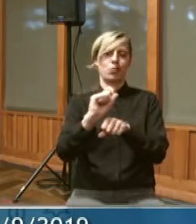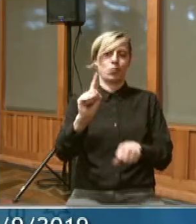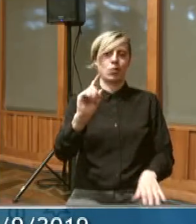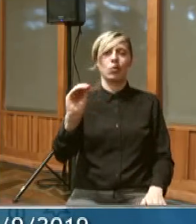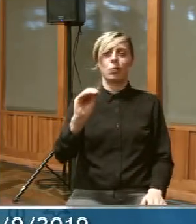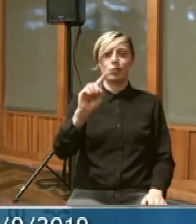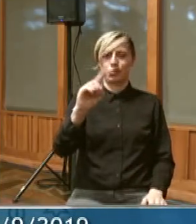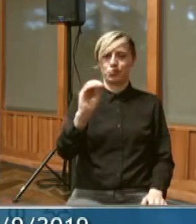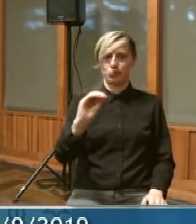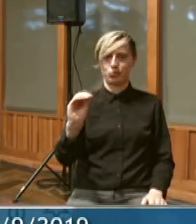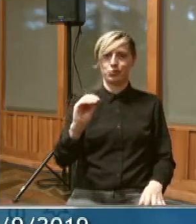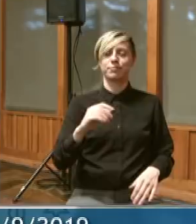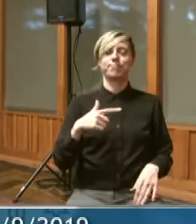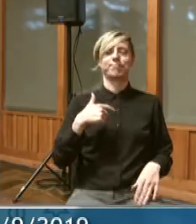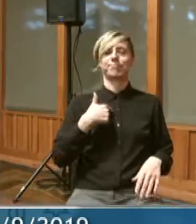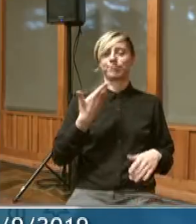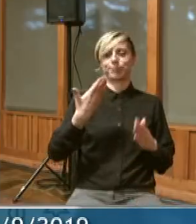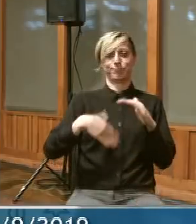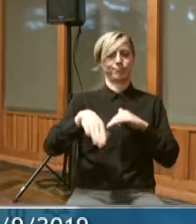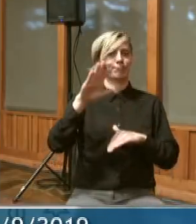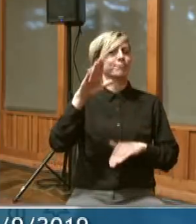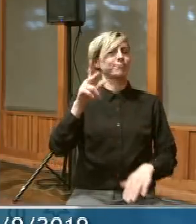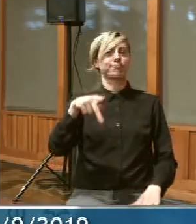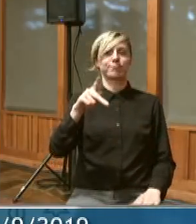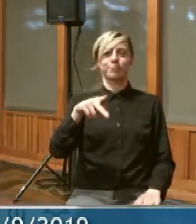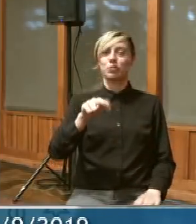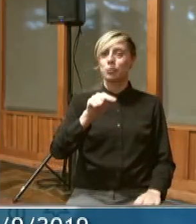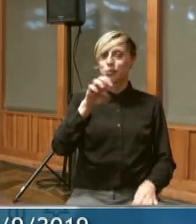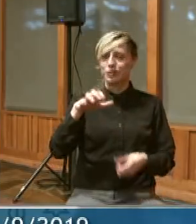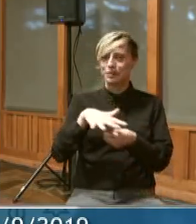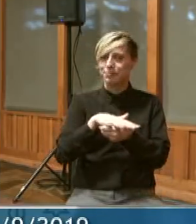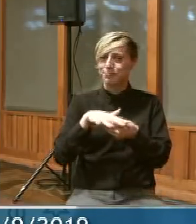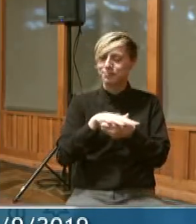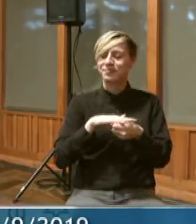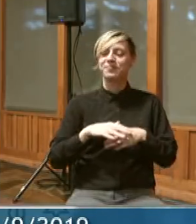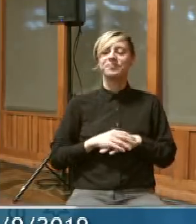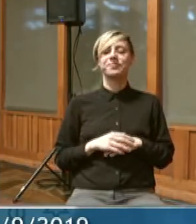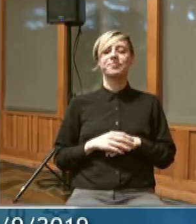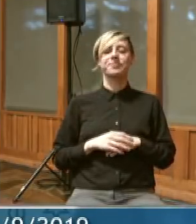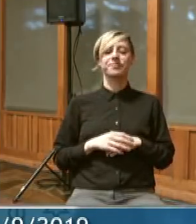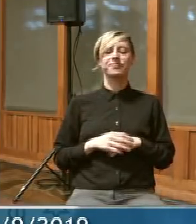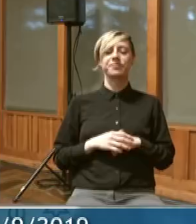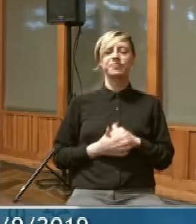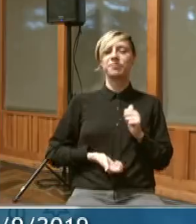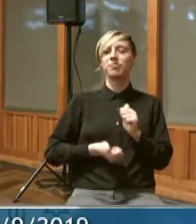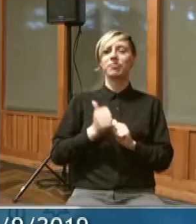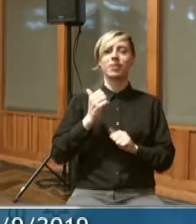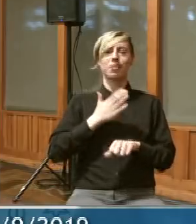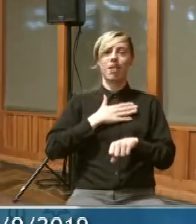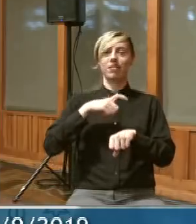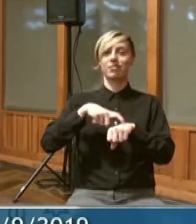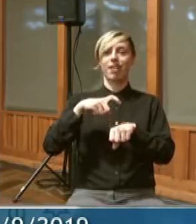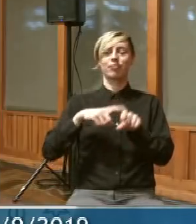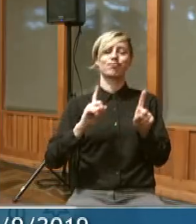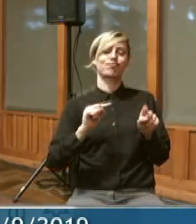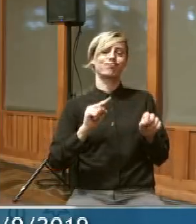I'M A LABORER WITH LABOR'S LOCAL 43. I WORK AT THE OREGON ZOO, I'M A